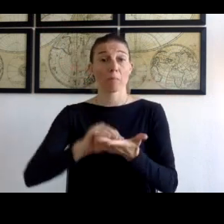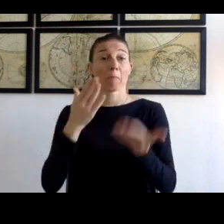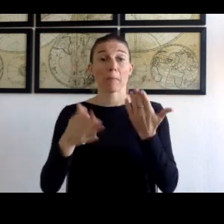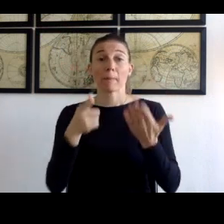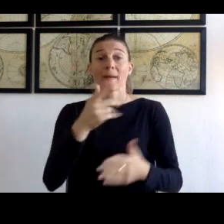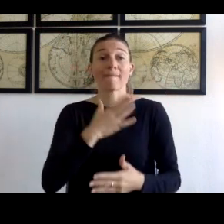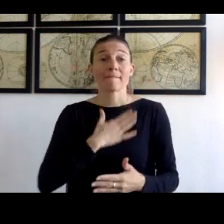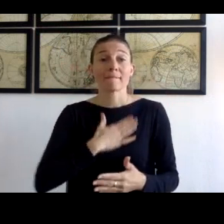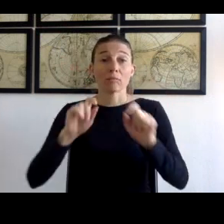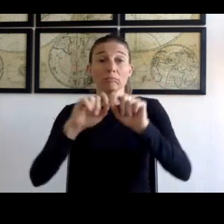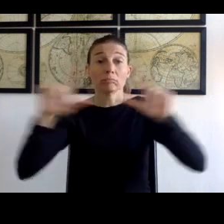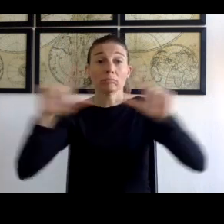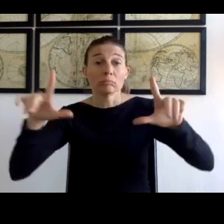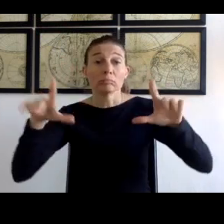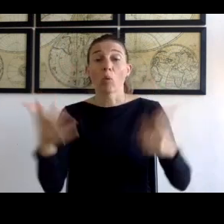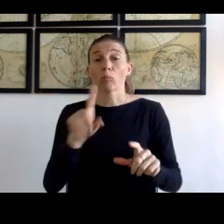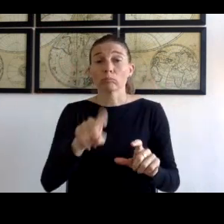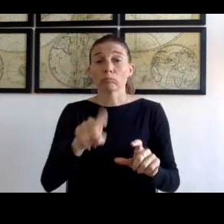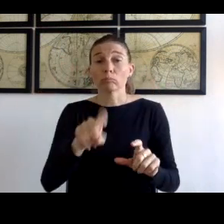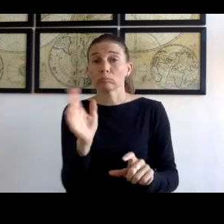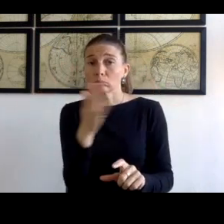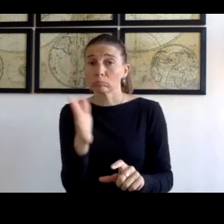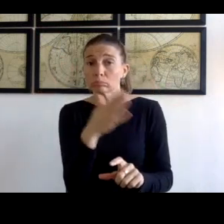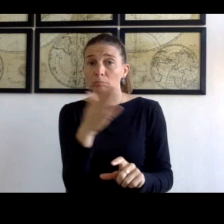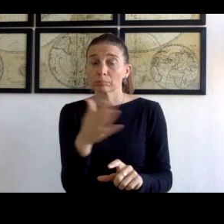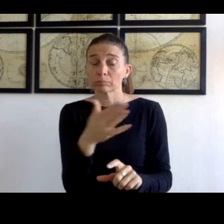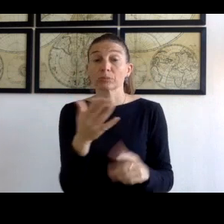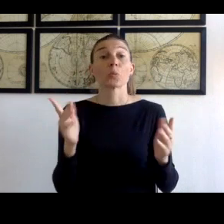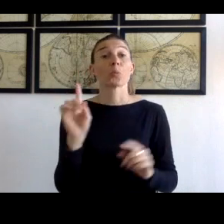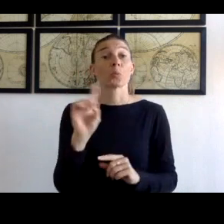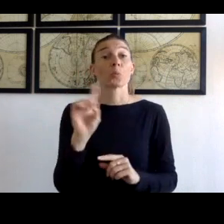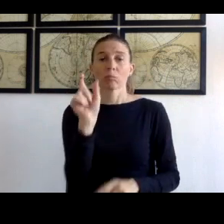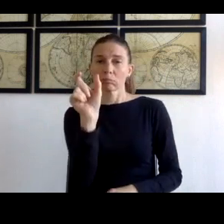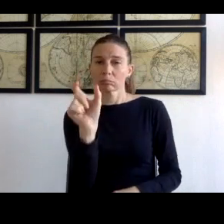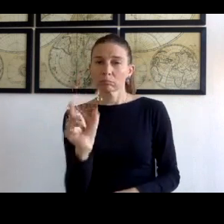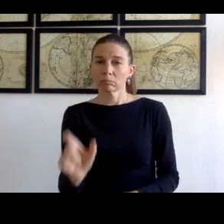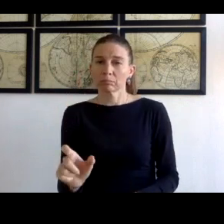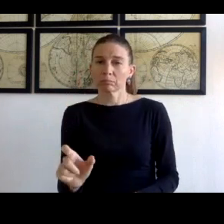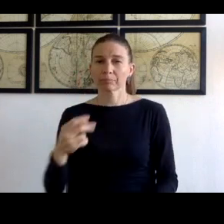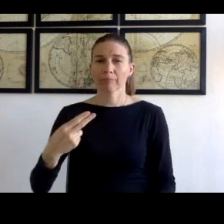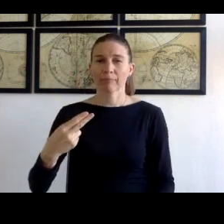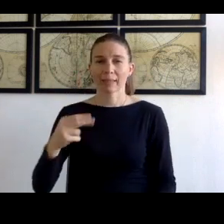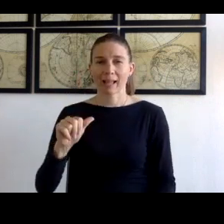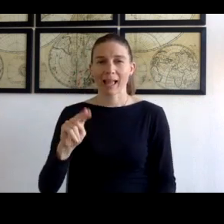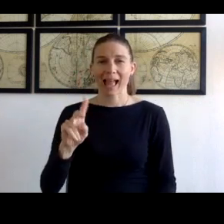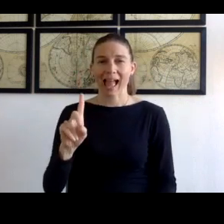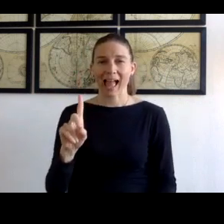That is on the right-hand side in the handouts section. There is only one document to download there.